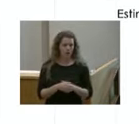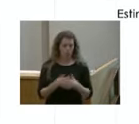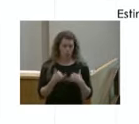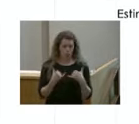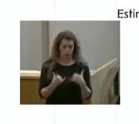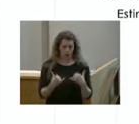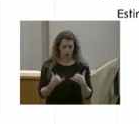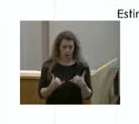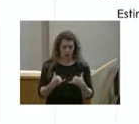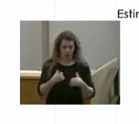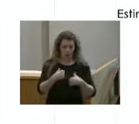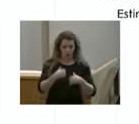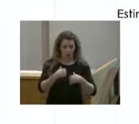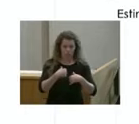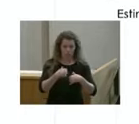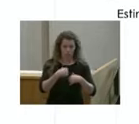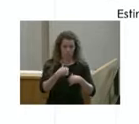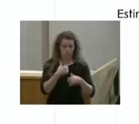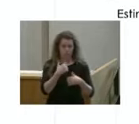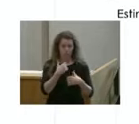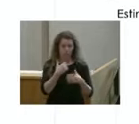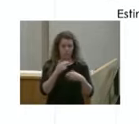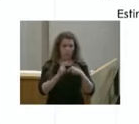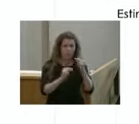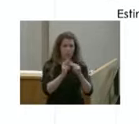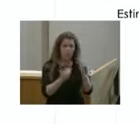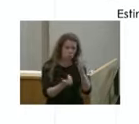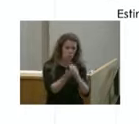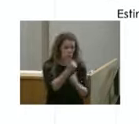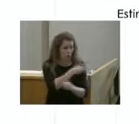what already exists. That requires a lot of infrastructure, you need to be able to